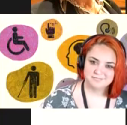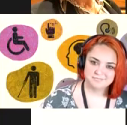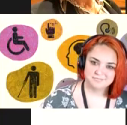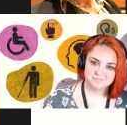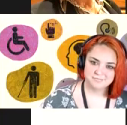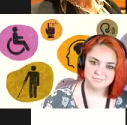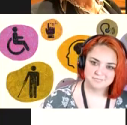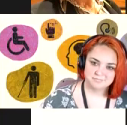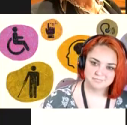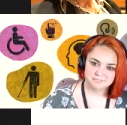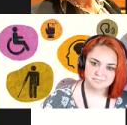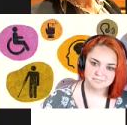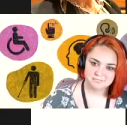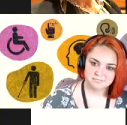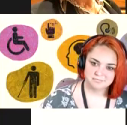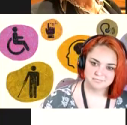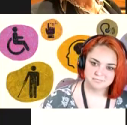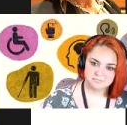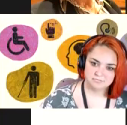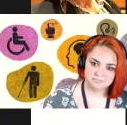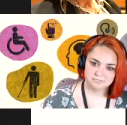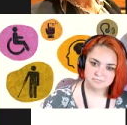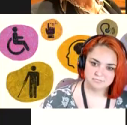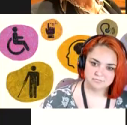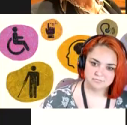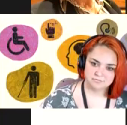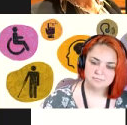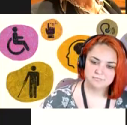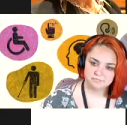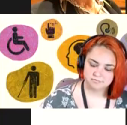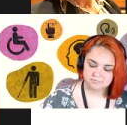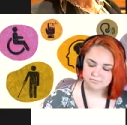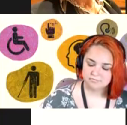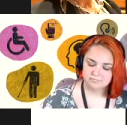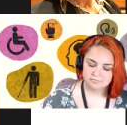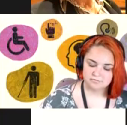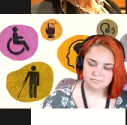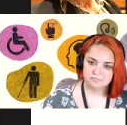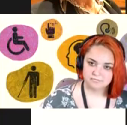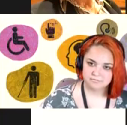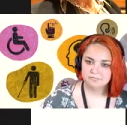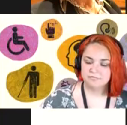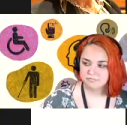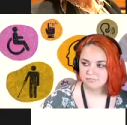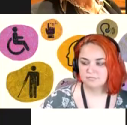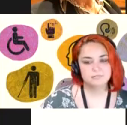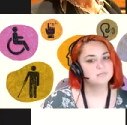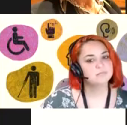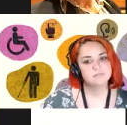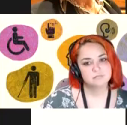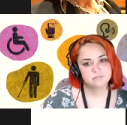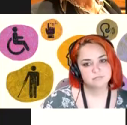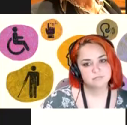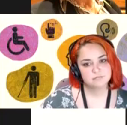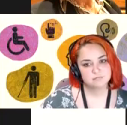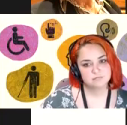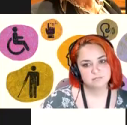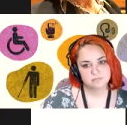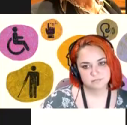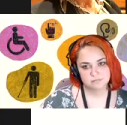1960s around the disability rights movement when the black panthers joined with the disability